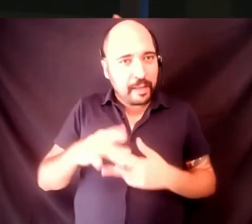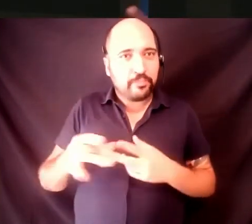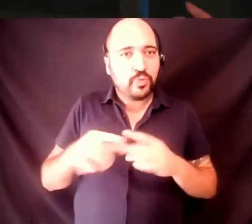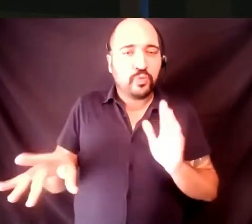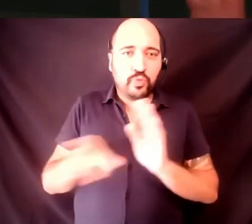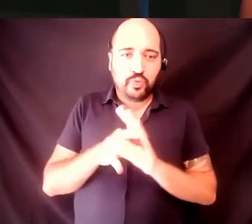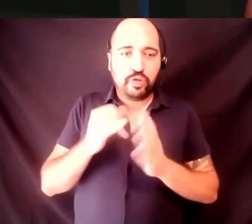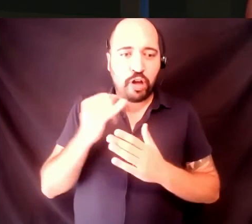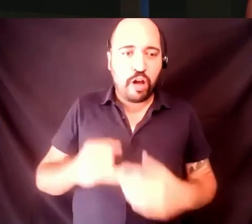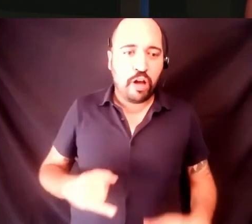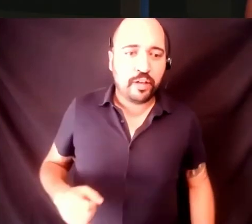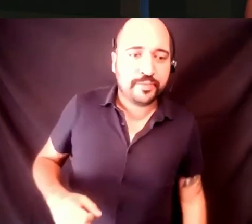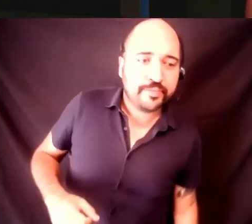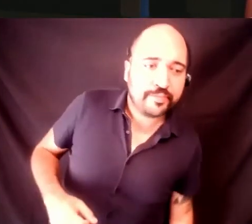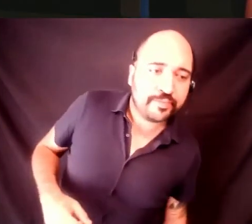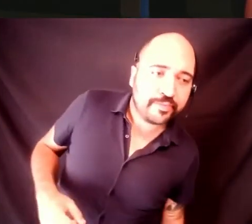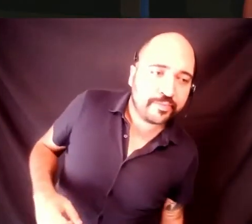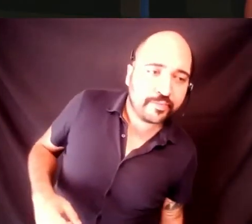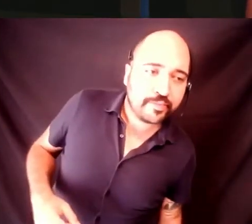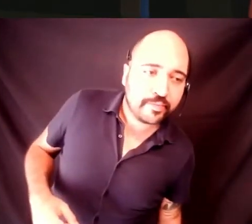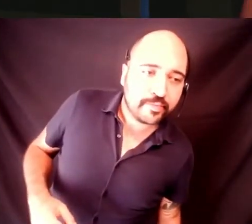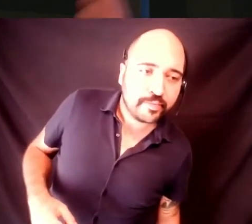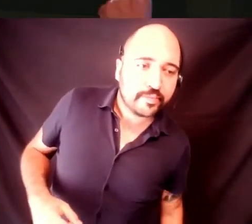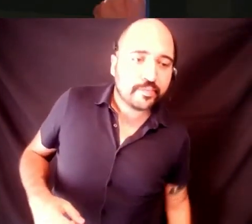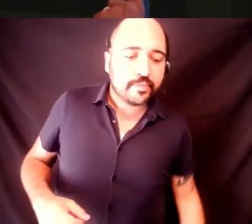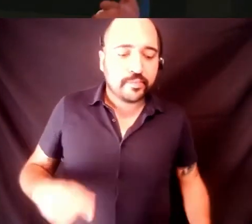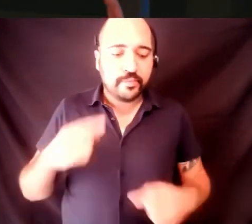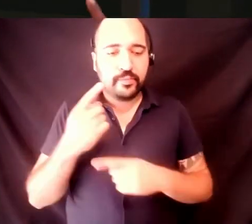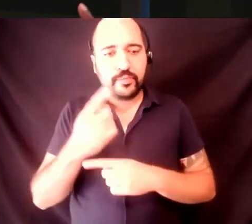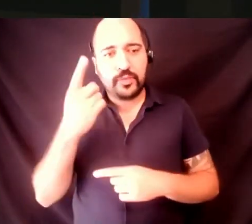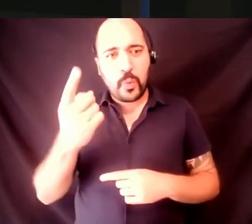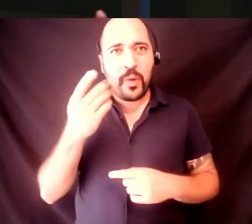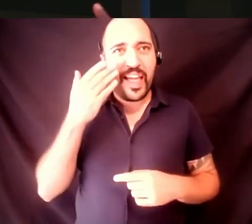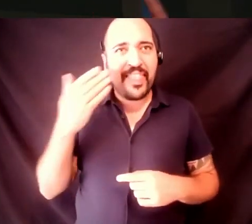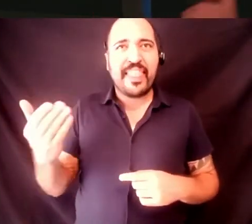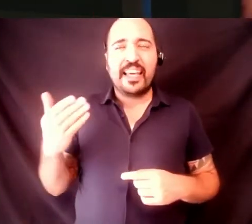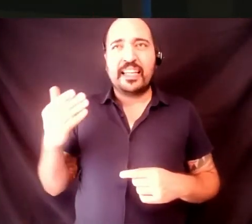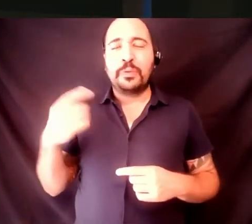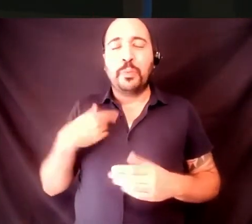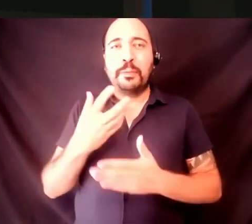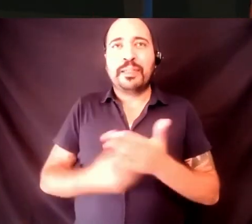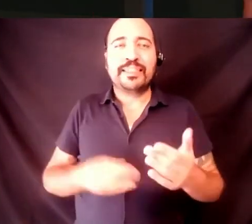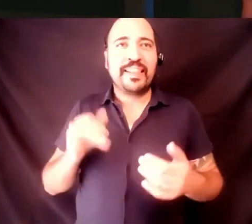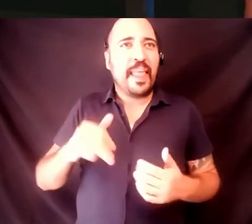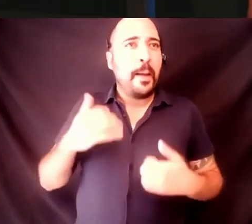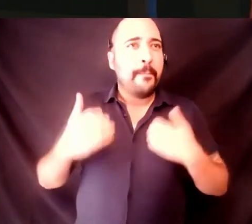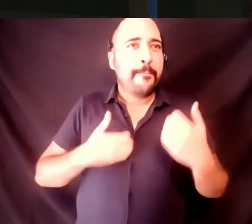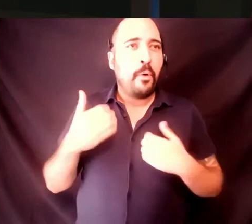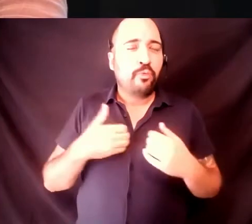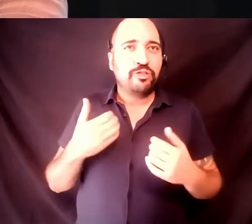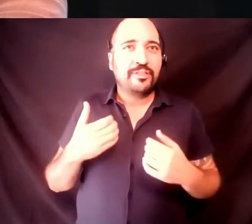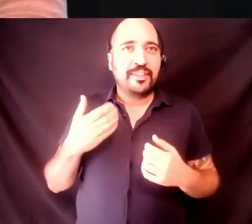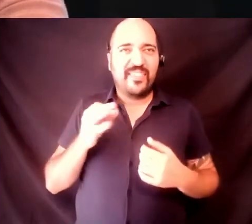One of the things we thought about was the emotion evoked by smell. And I was like. I really wanted to have like.